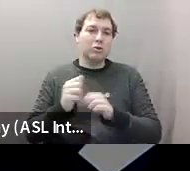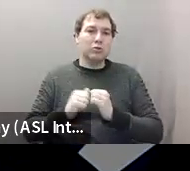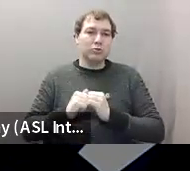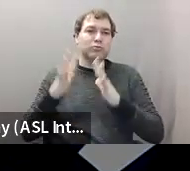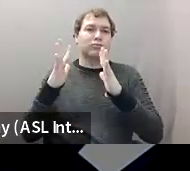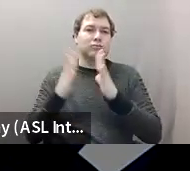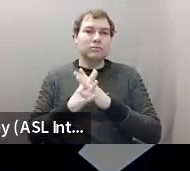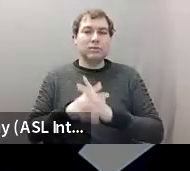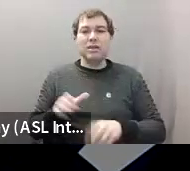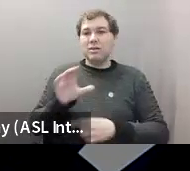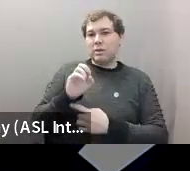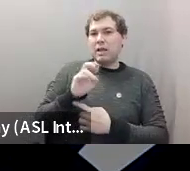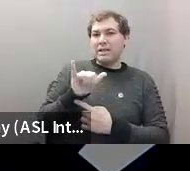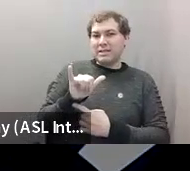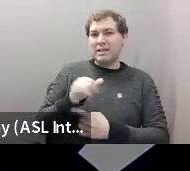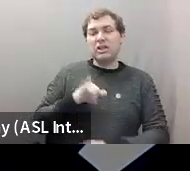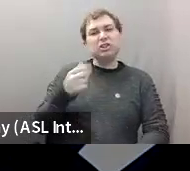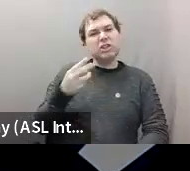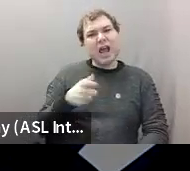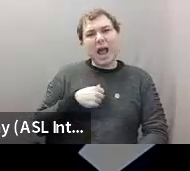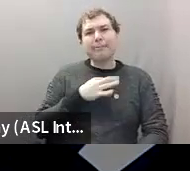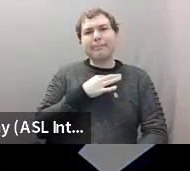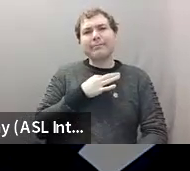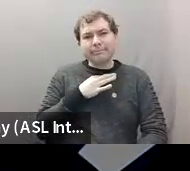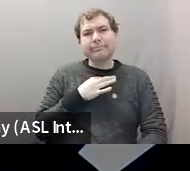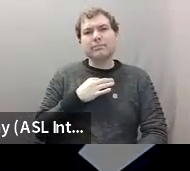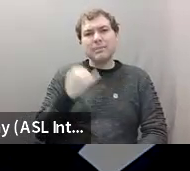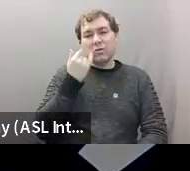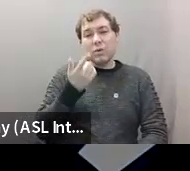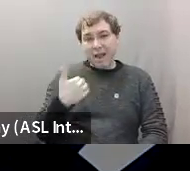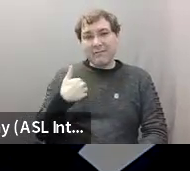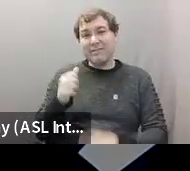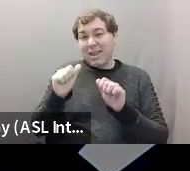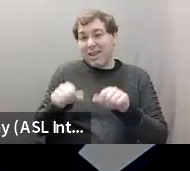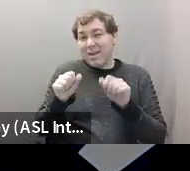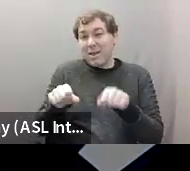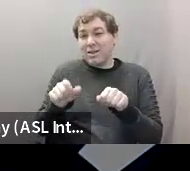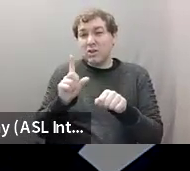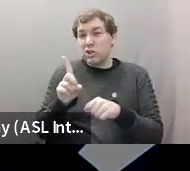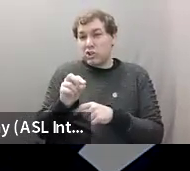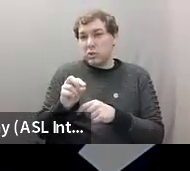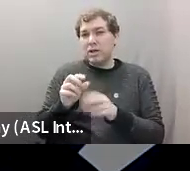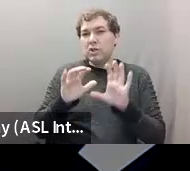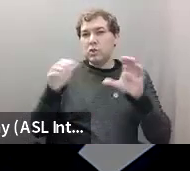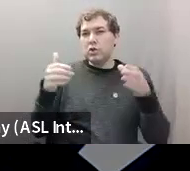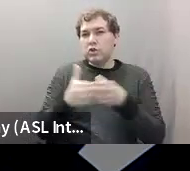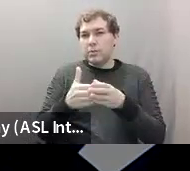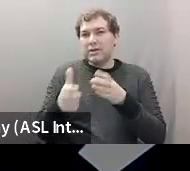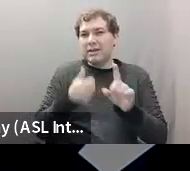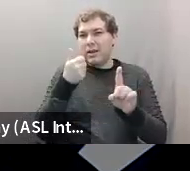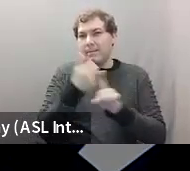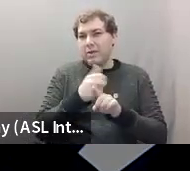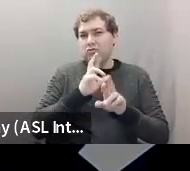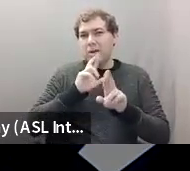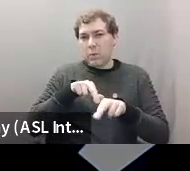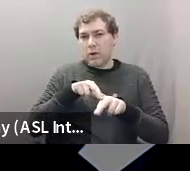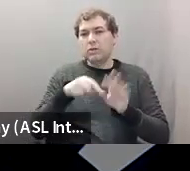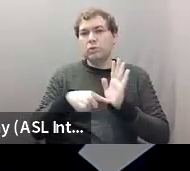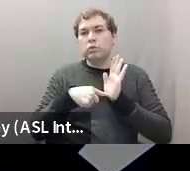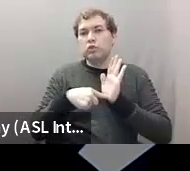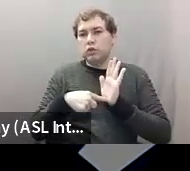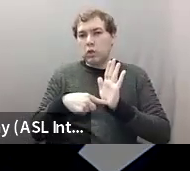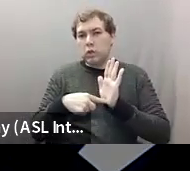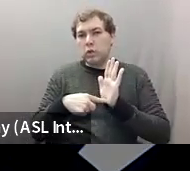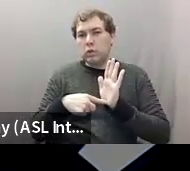Cassidy Thorne: This is Cassidy Jen. I'm wondering. If you have the capacity to do a community impact report to show the